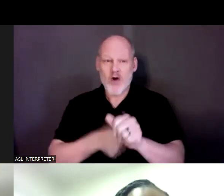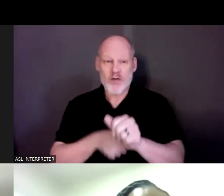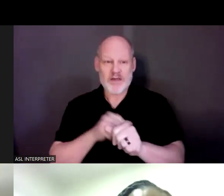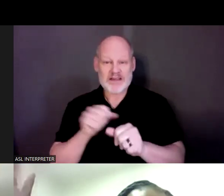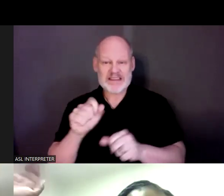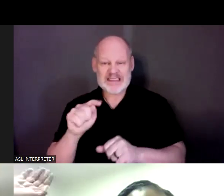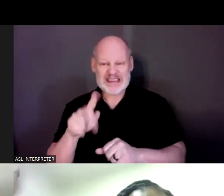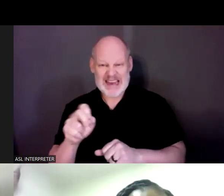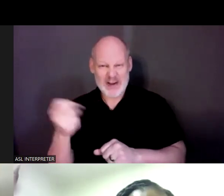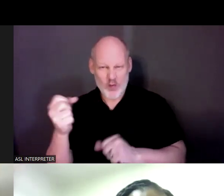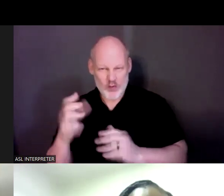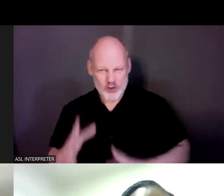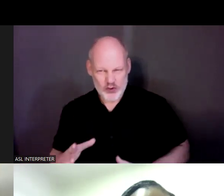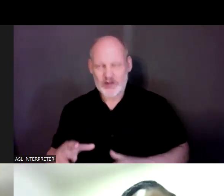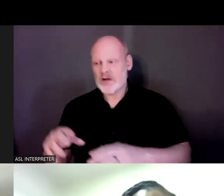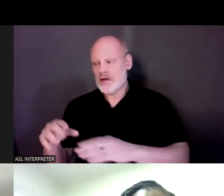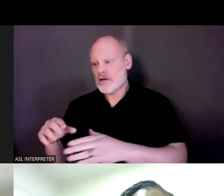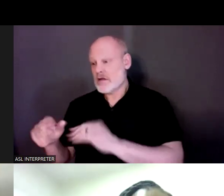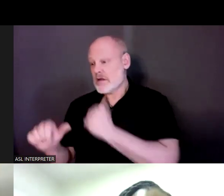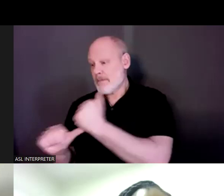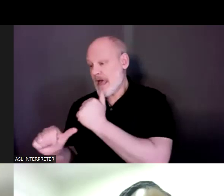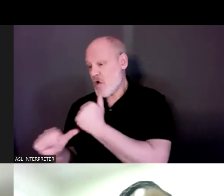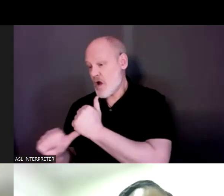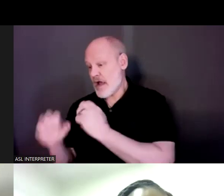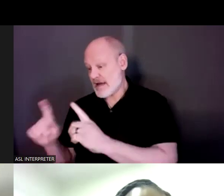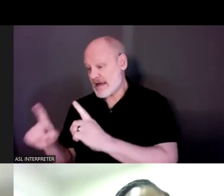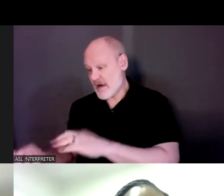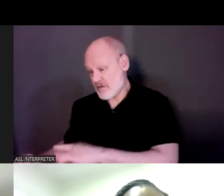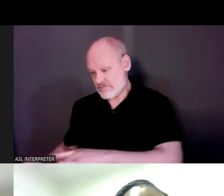all the way up to superintendent - everyone has gone through additional training,